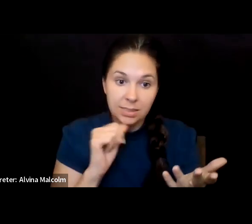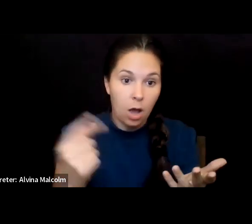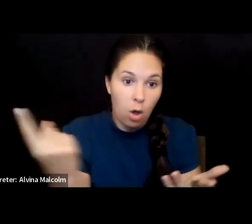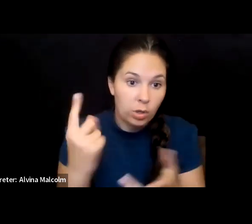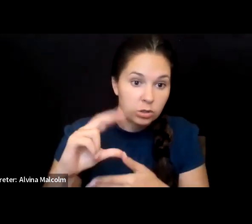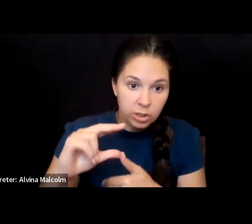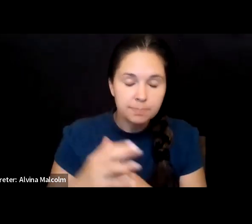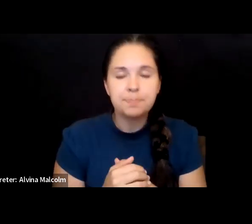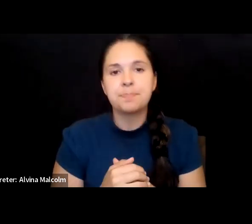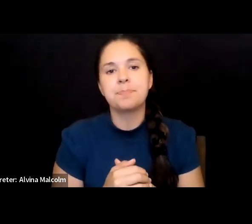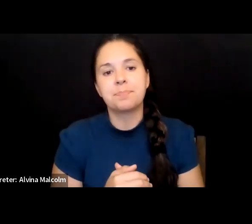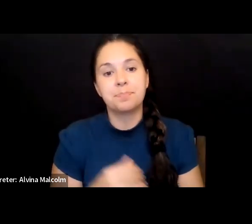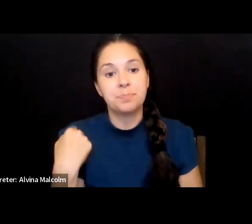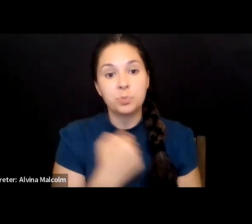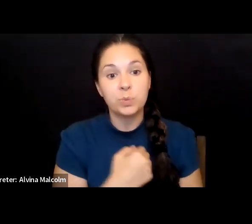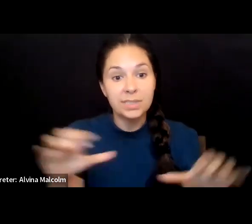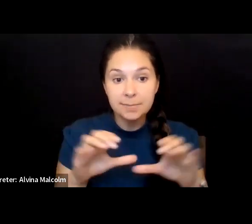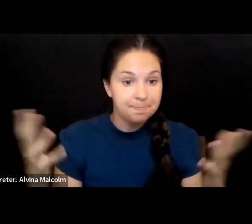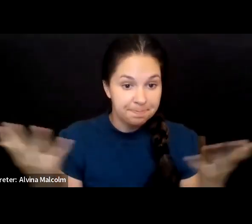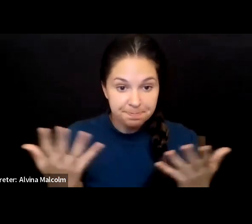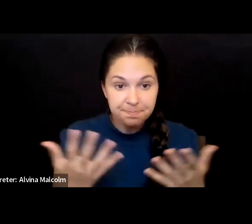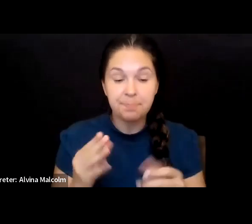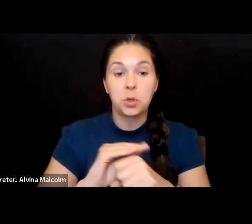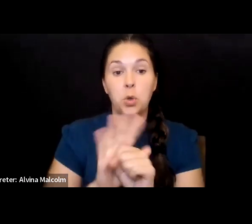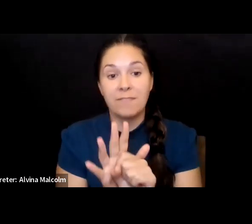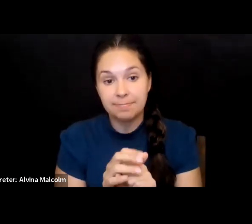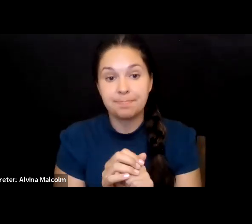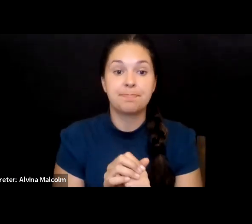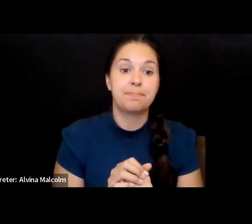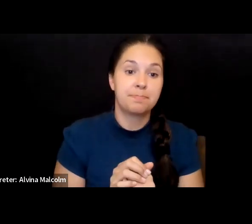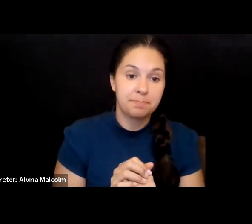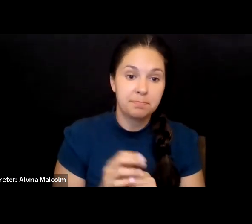there. And what does a disaster look like? It doesn't look like necessarily